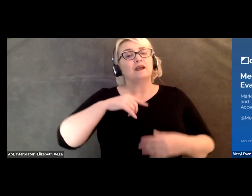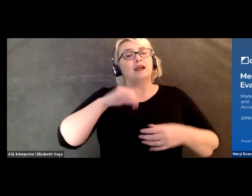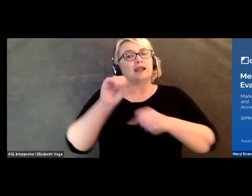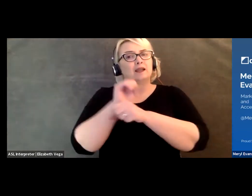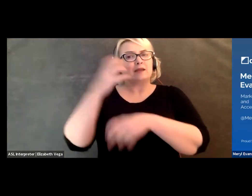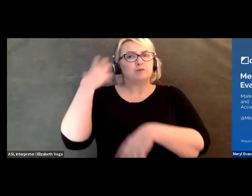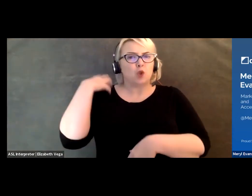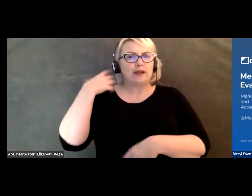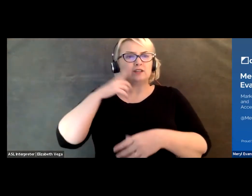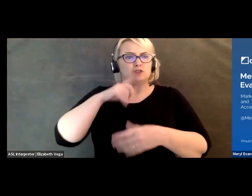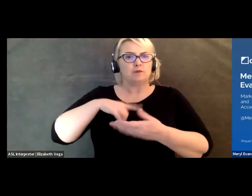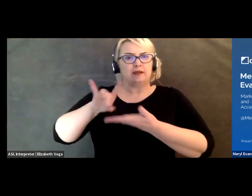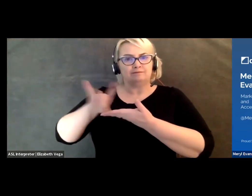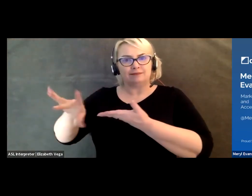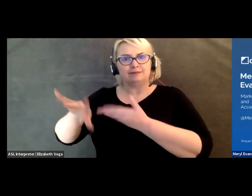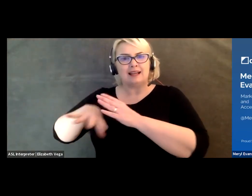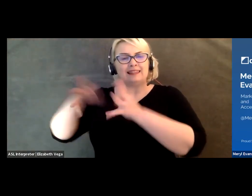It wasn't just the deaf and the hard of hearing.